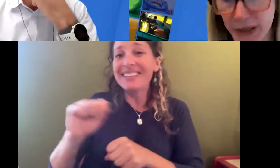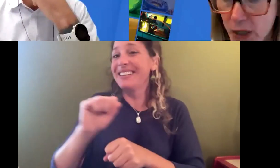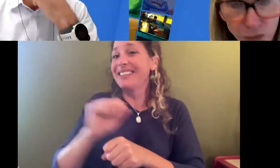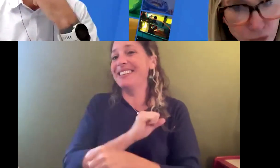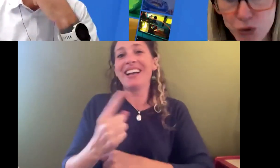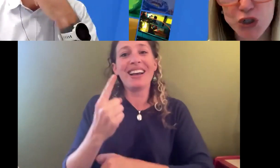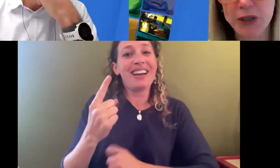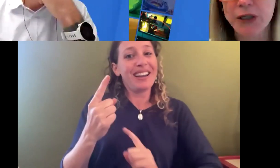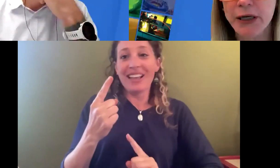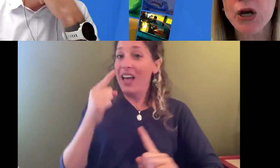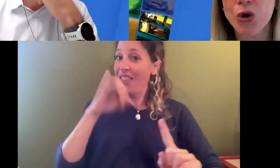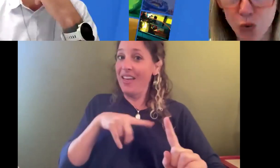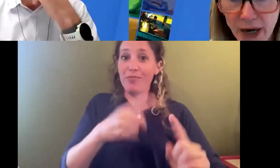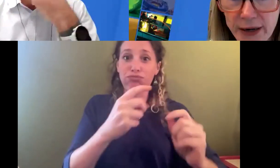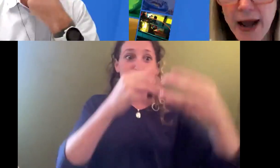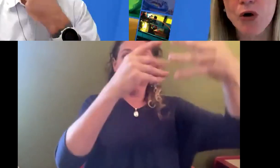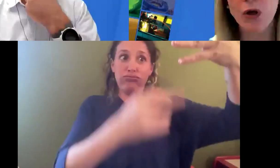But unfortunately, right now,